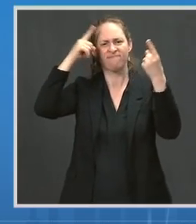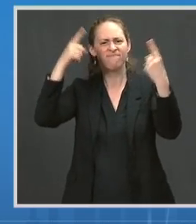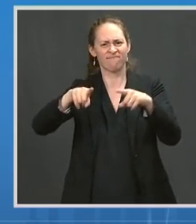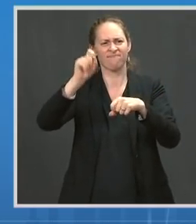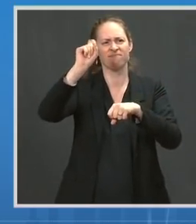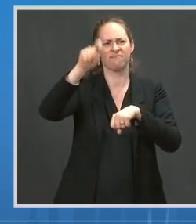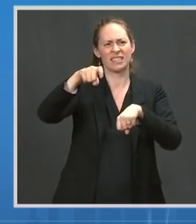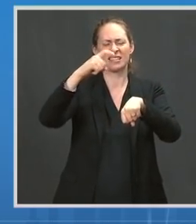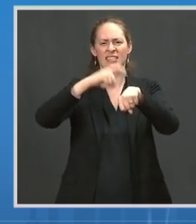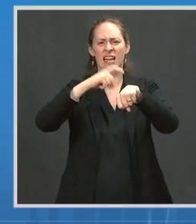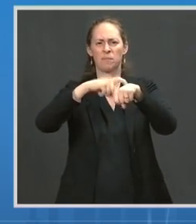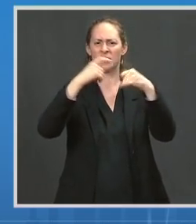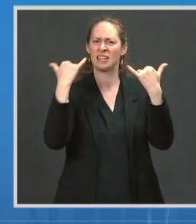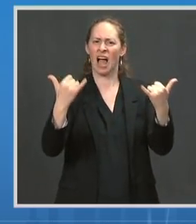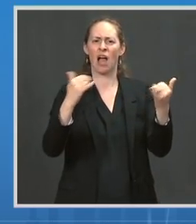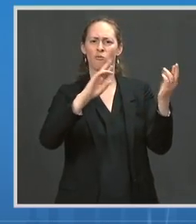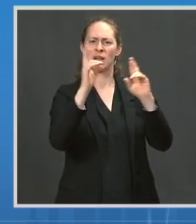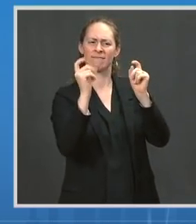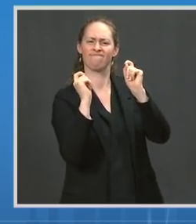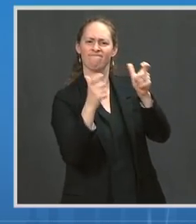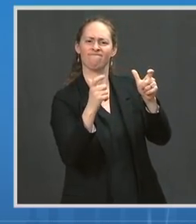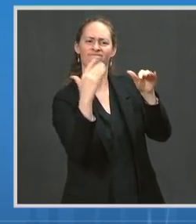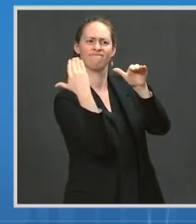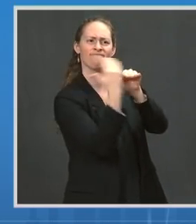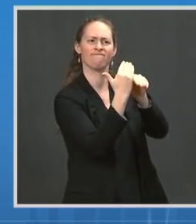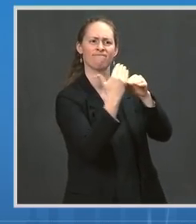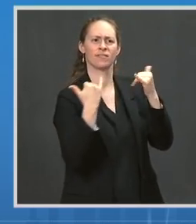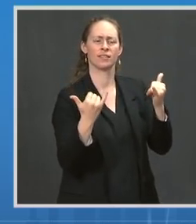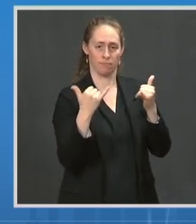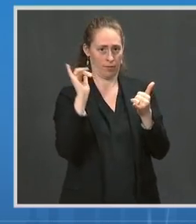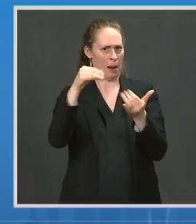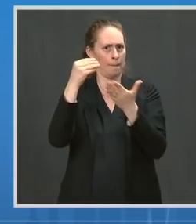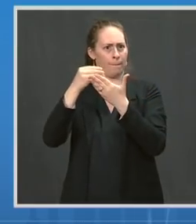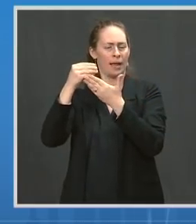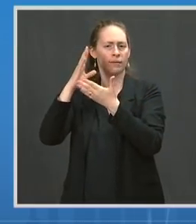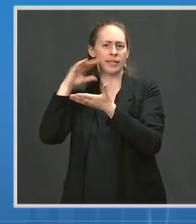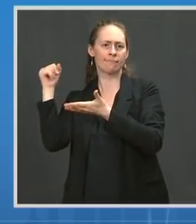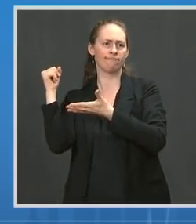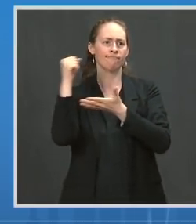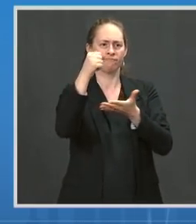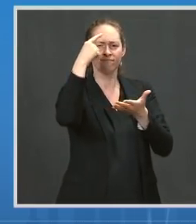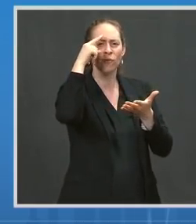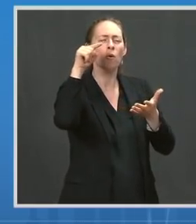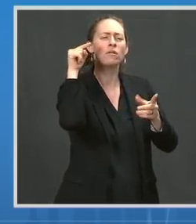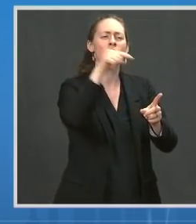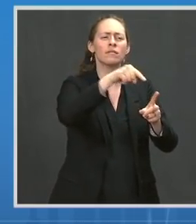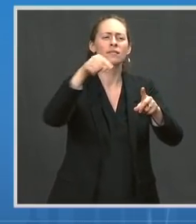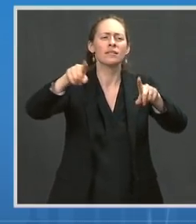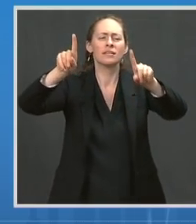Today's investment also builds on the major investments in testing and genomic sequencing that we made earlier this year.